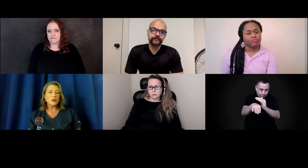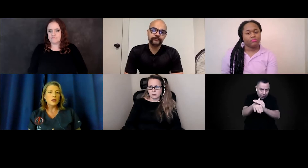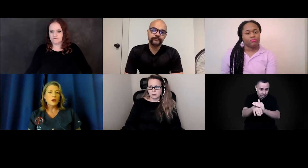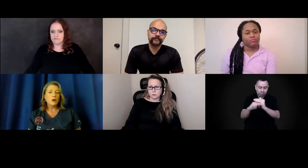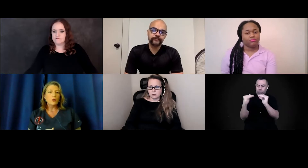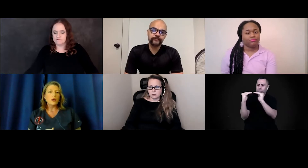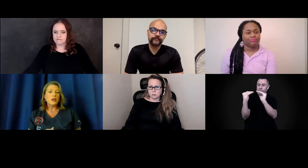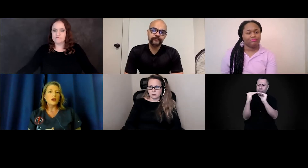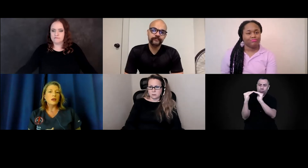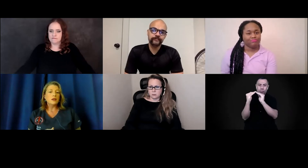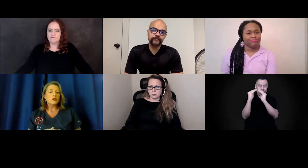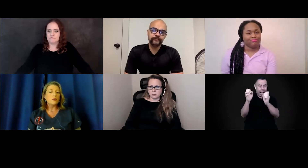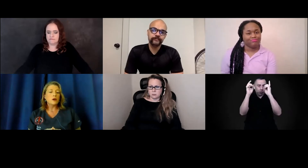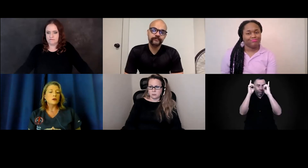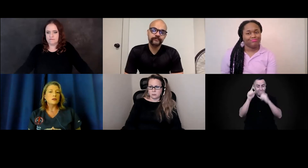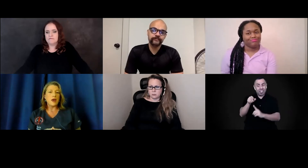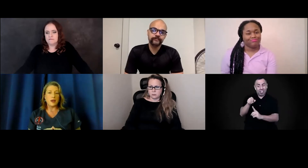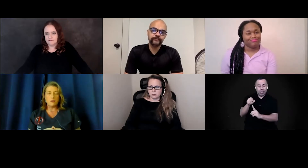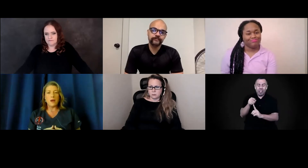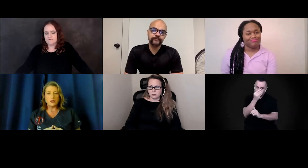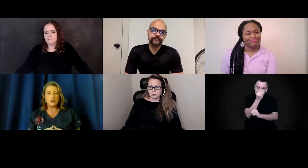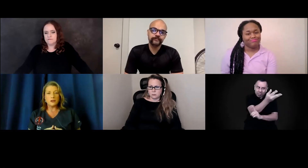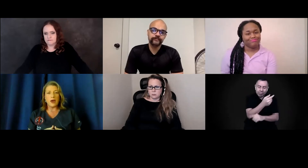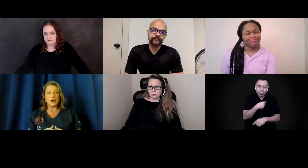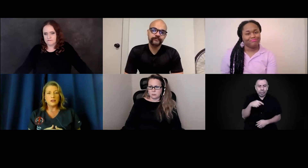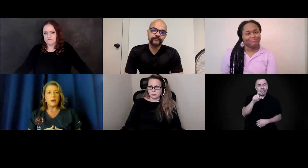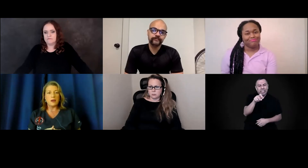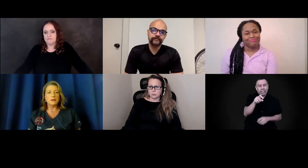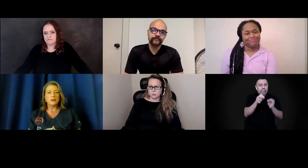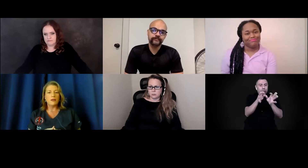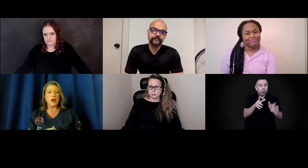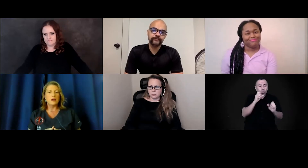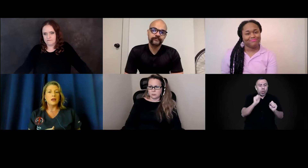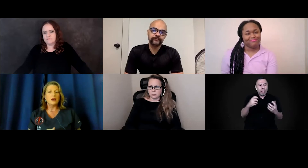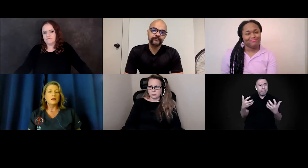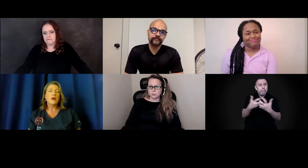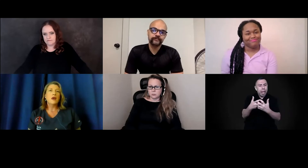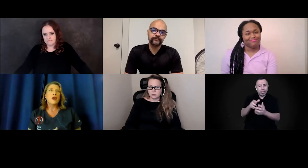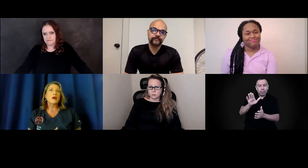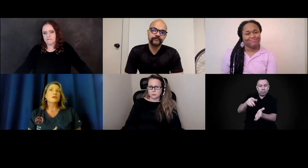education we need interpreters that can match that demand and that need.